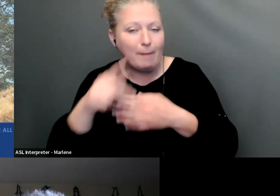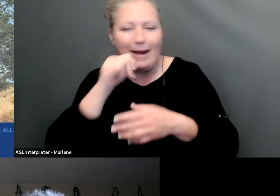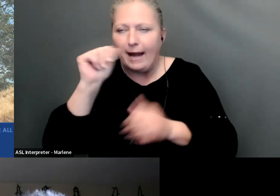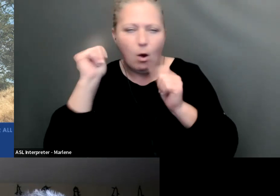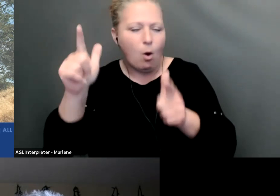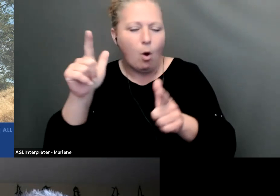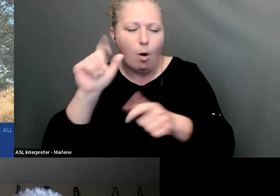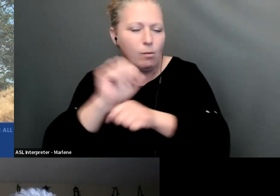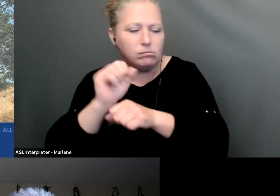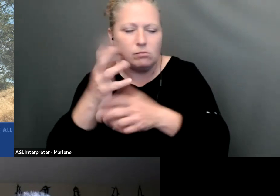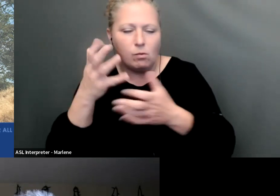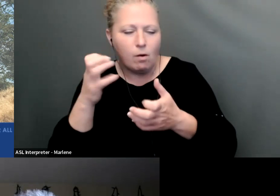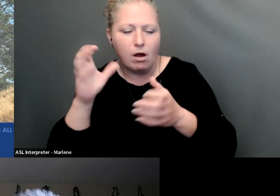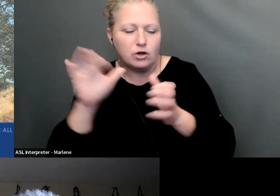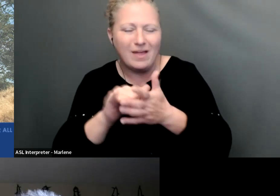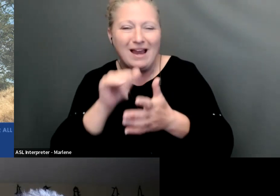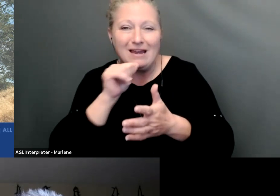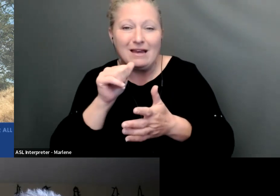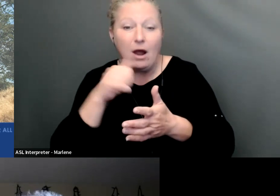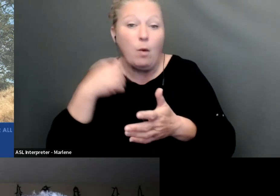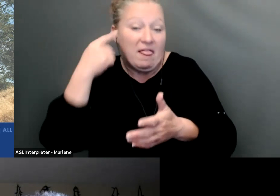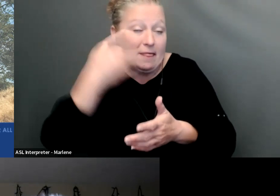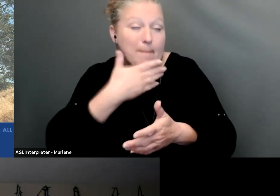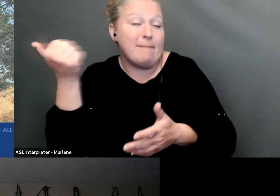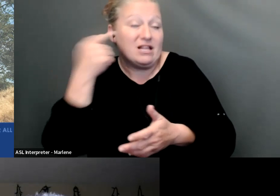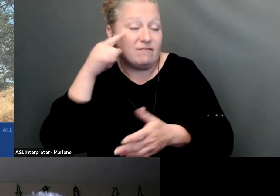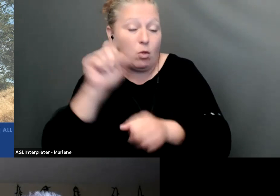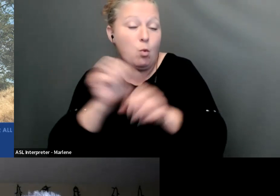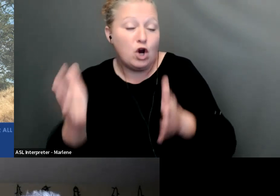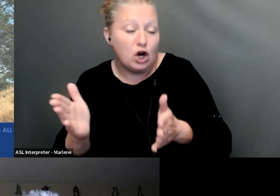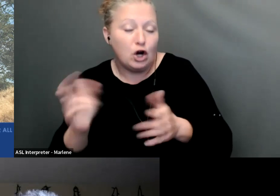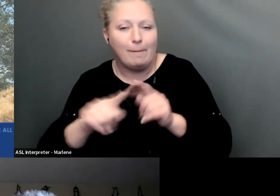We do feel that's the best thing for the worker though it. But not every employer will do that.